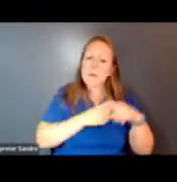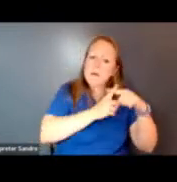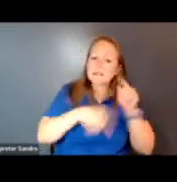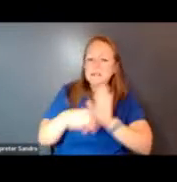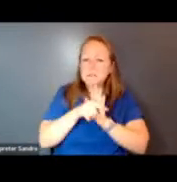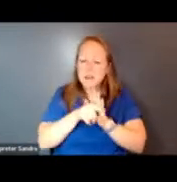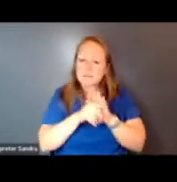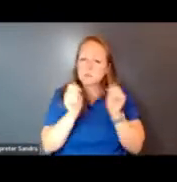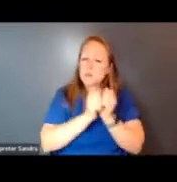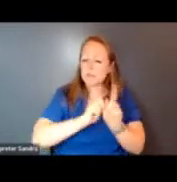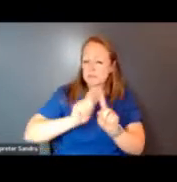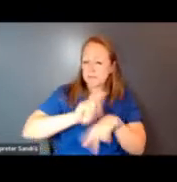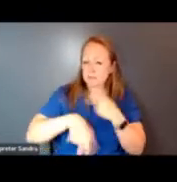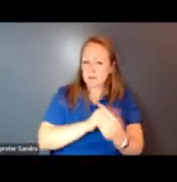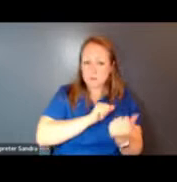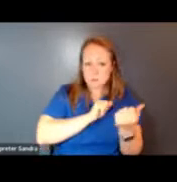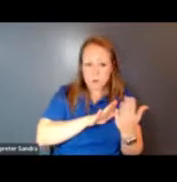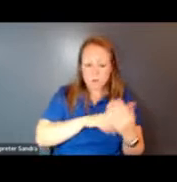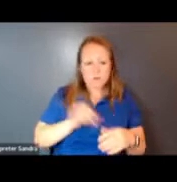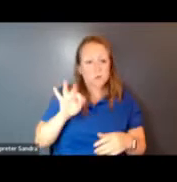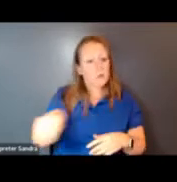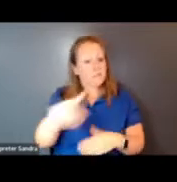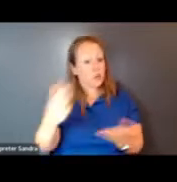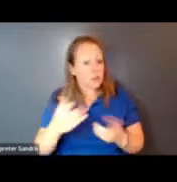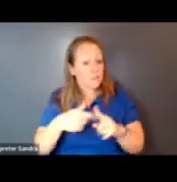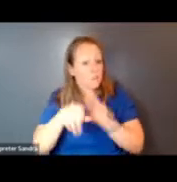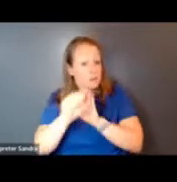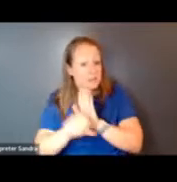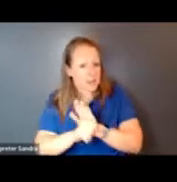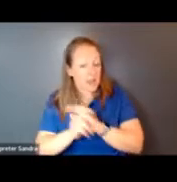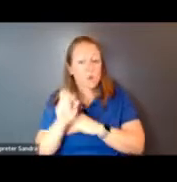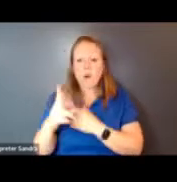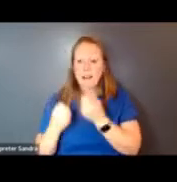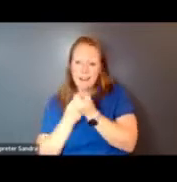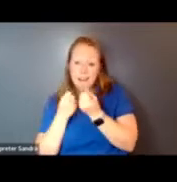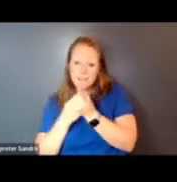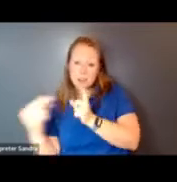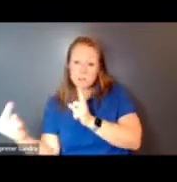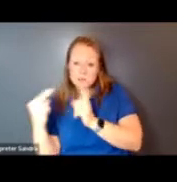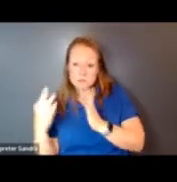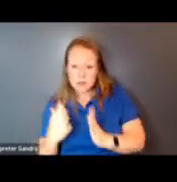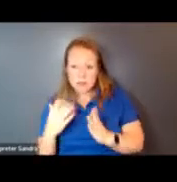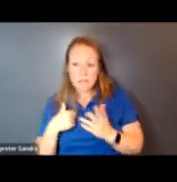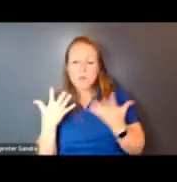from a state perspective, wanting to think more and advocate perspective, wanting to push for a certain type of structure, I'd really encourage